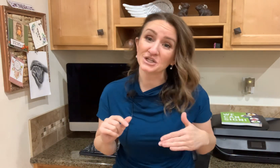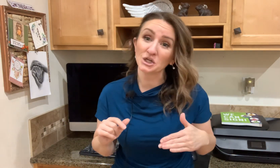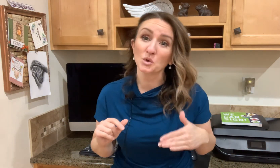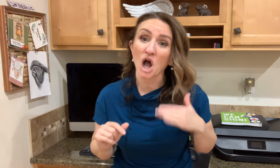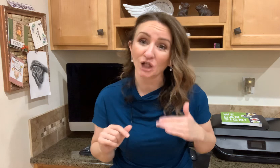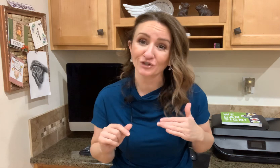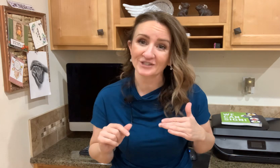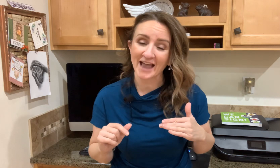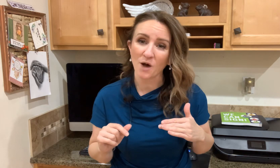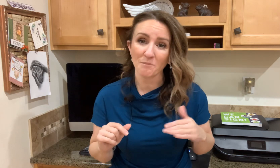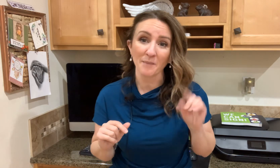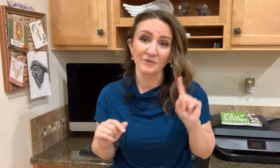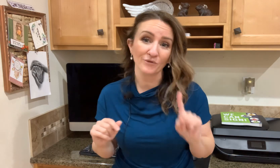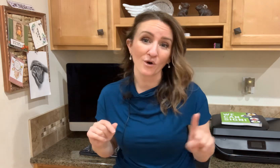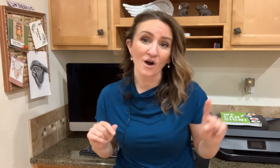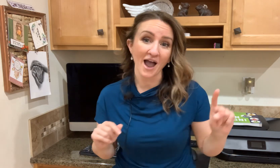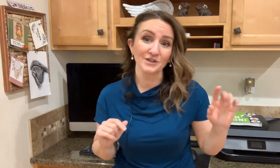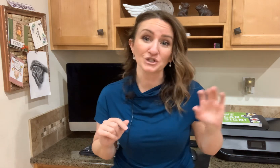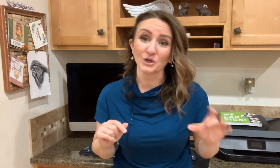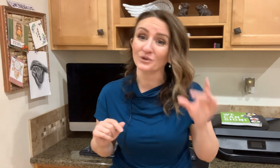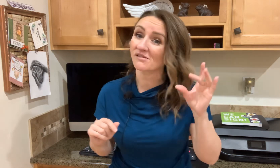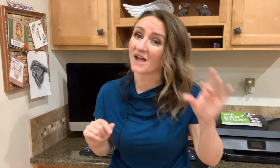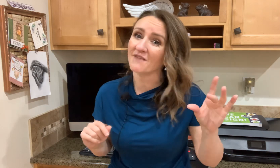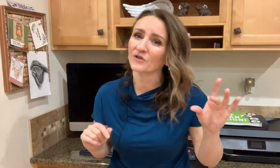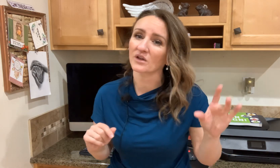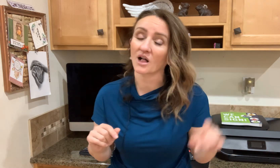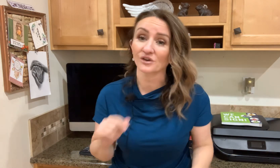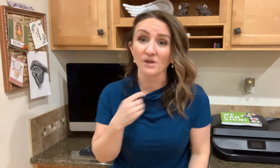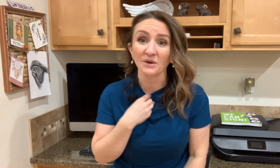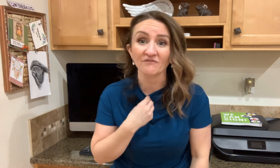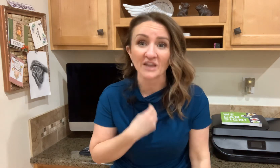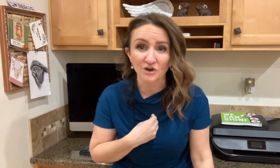you colors now ,but before I show you the sign for the color I'm gonna fingerspell